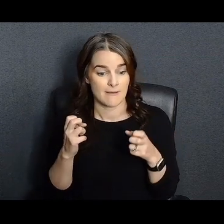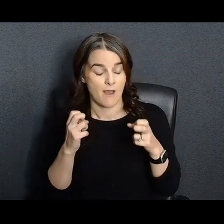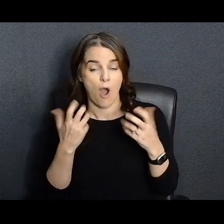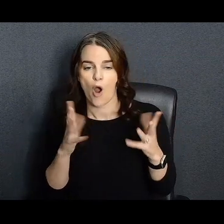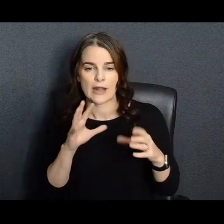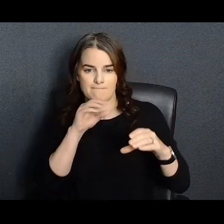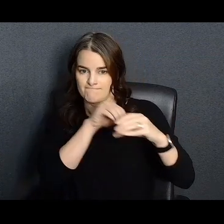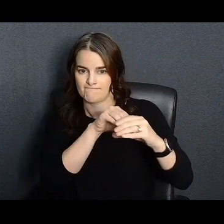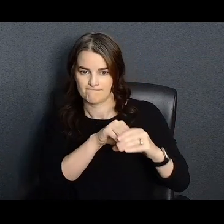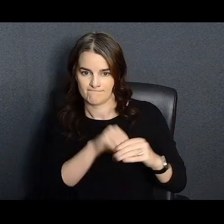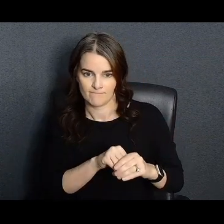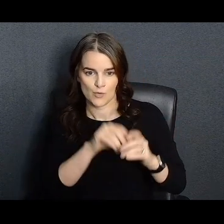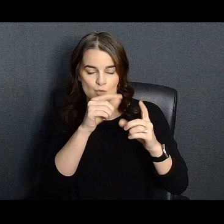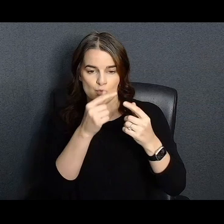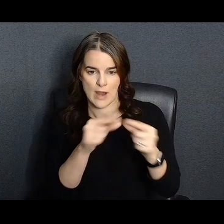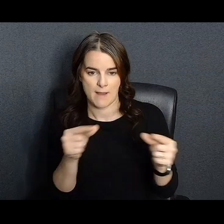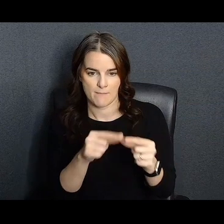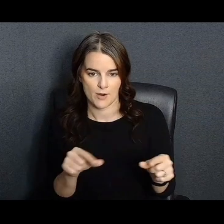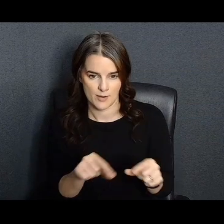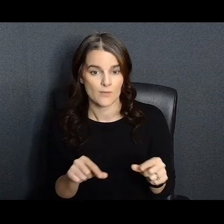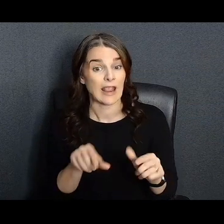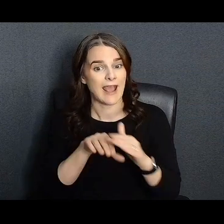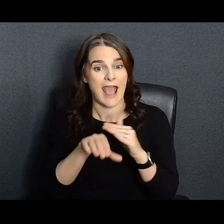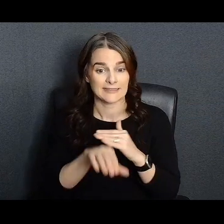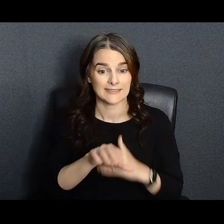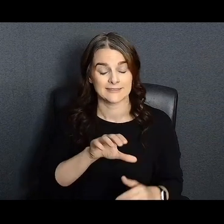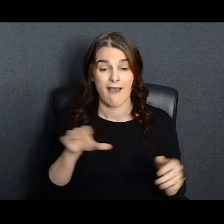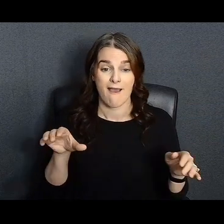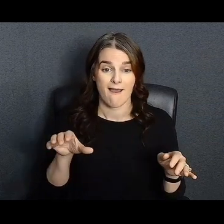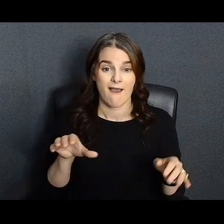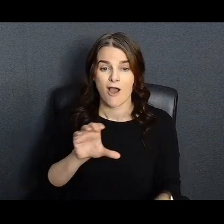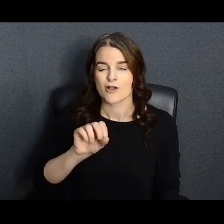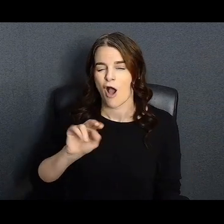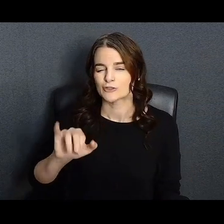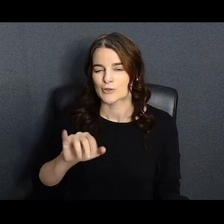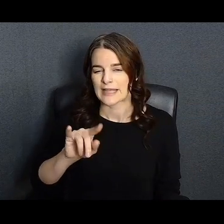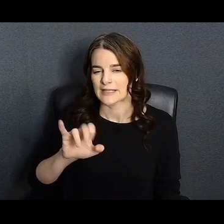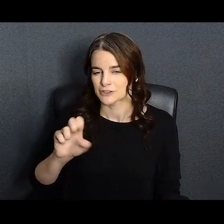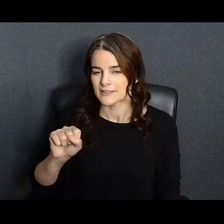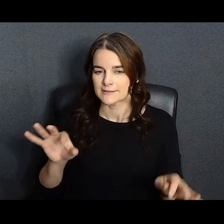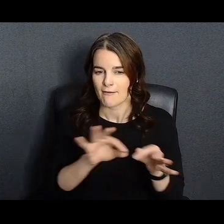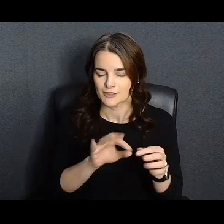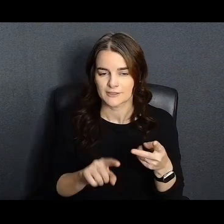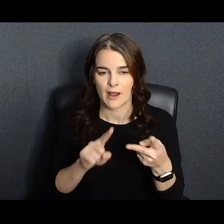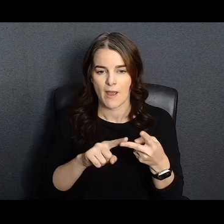we can access our conjugations of verbs and pronouns-- so our other parts of speech, by just holding down that particular verb.